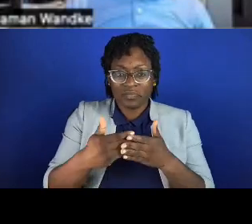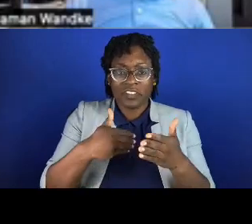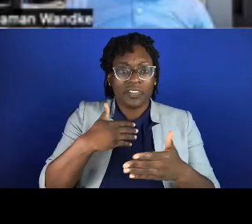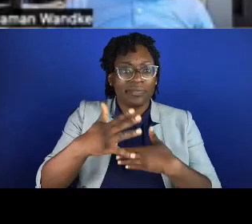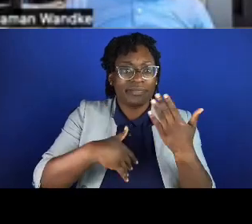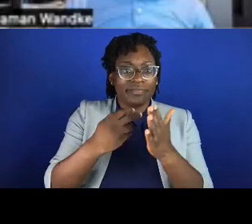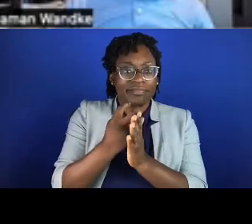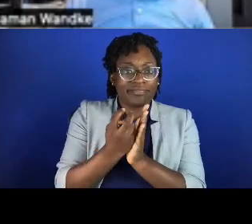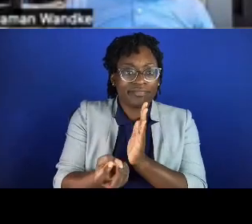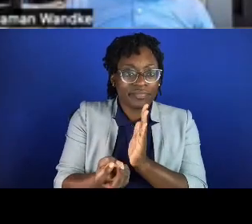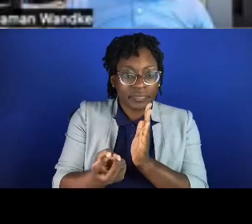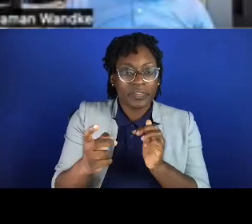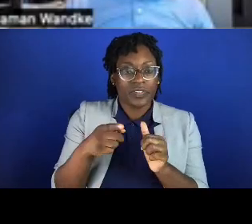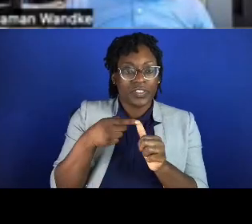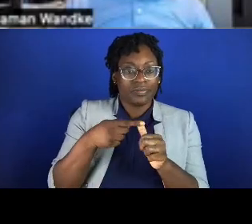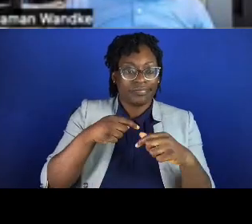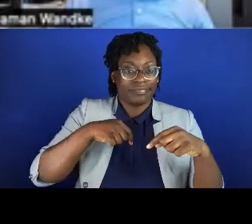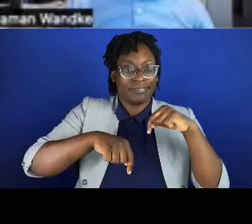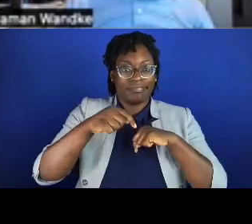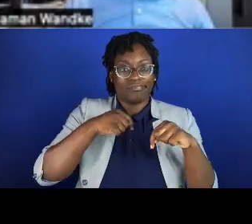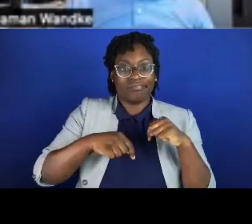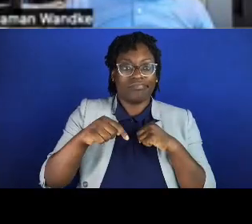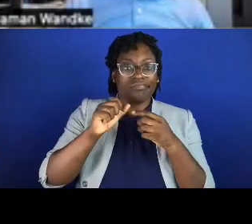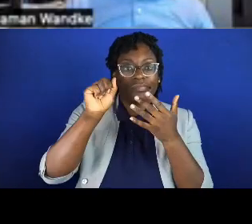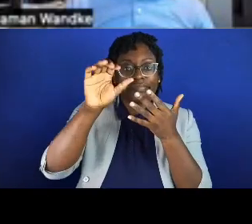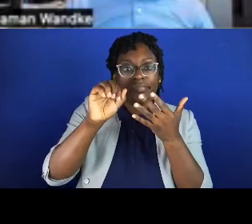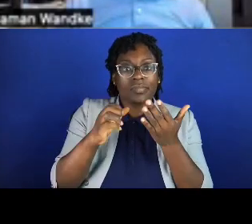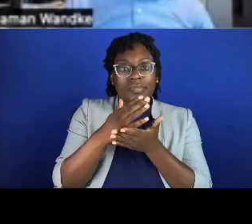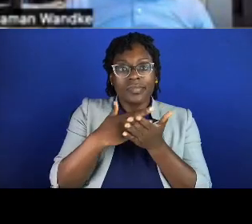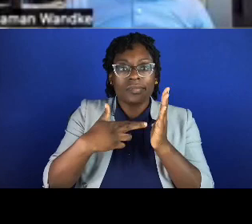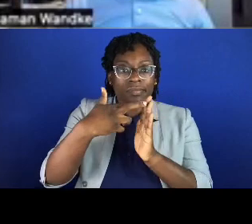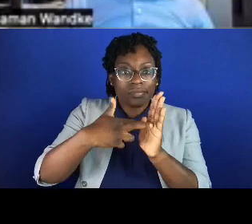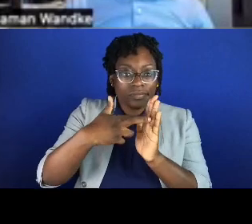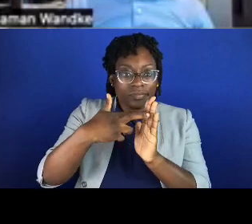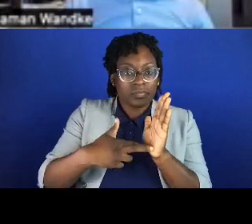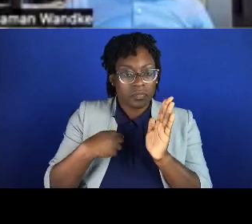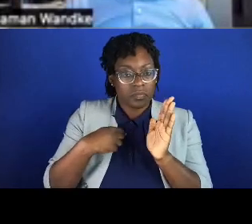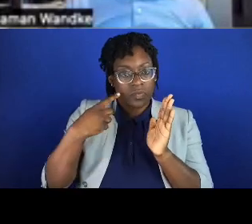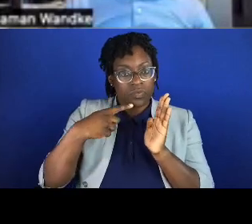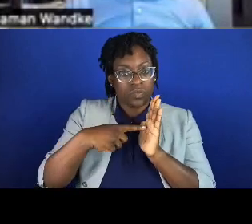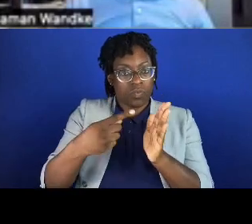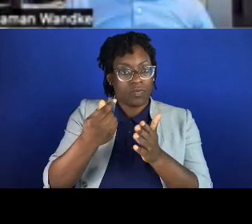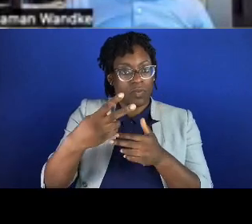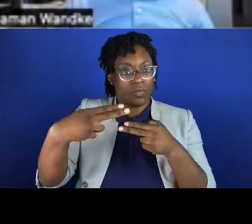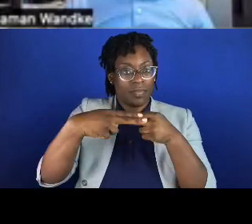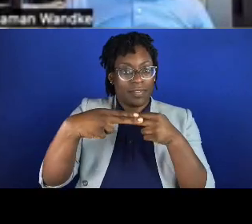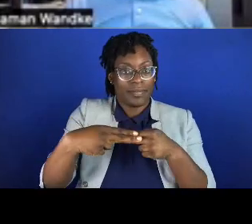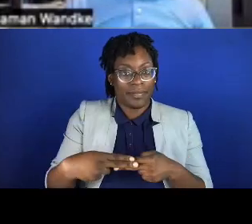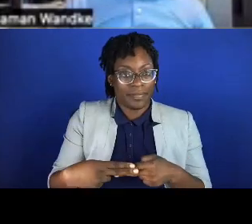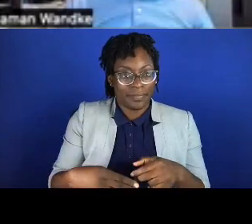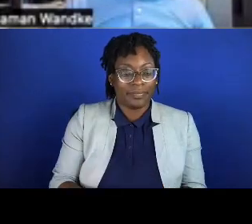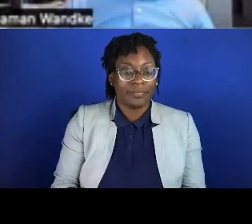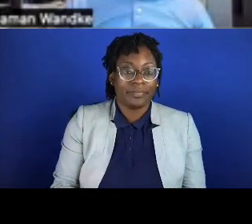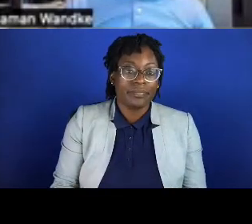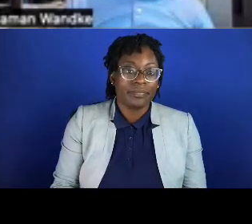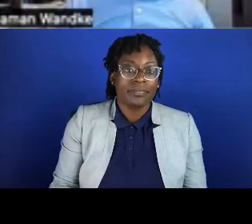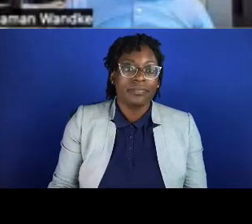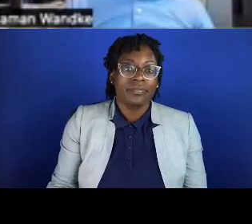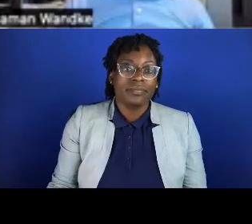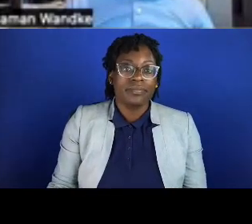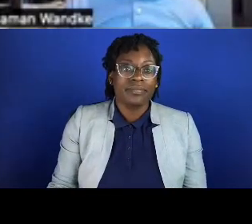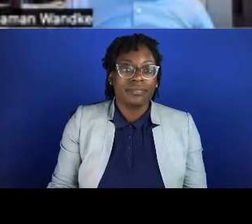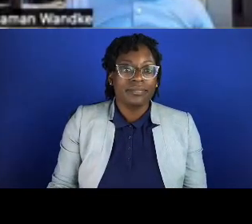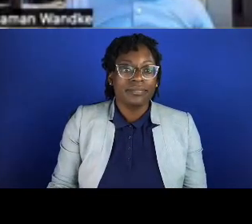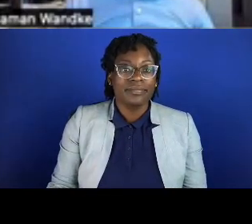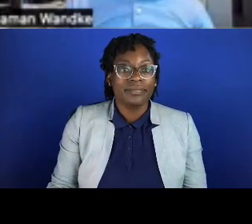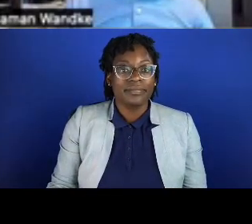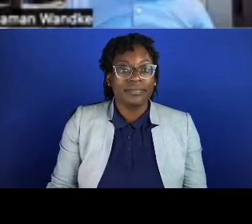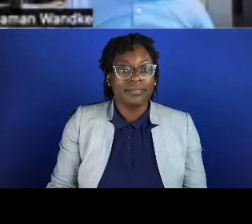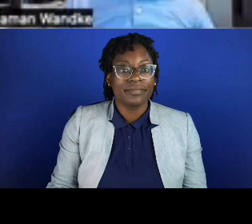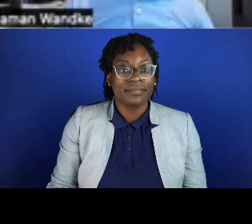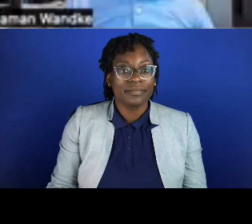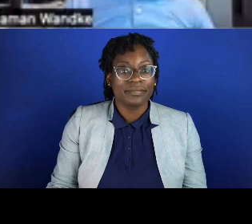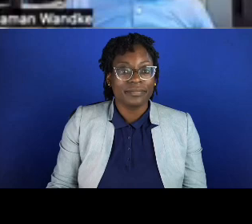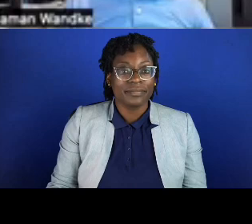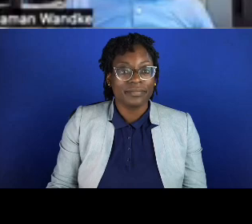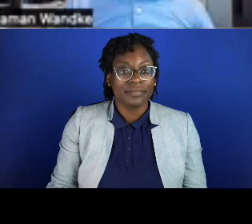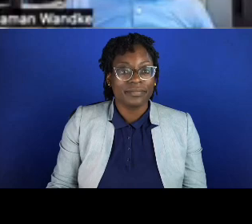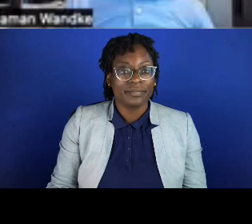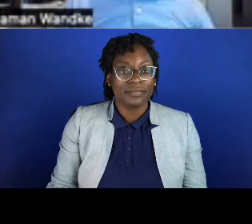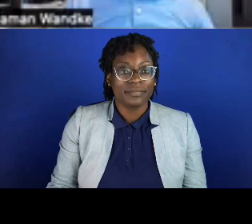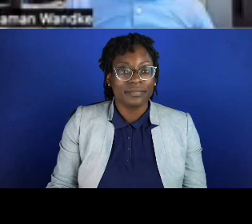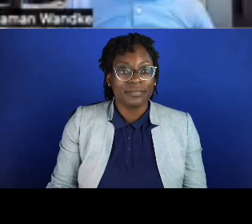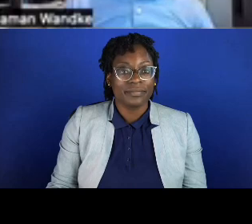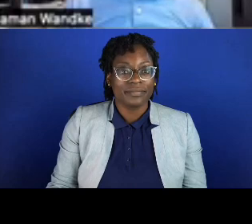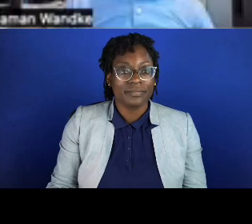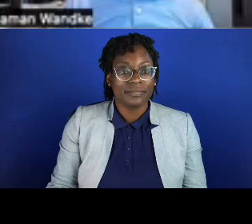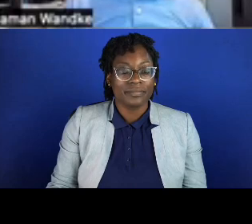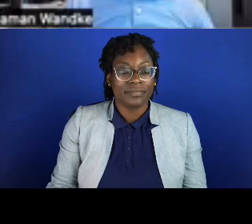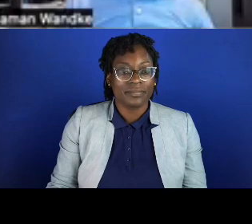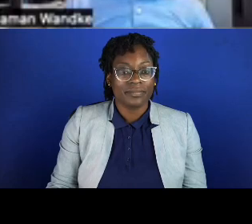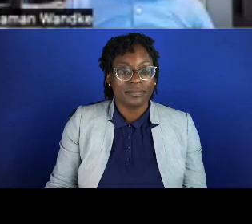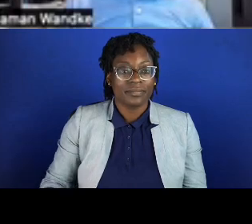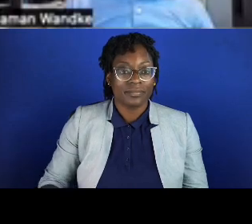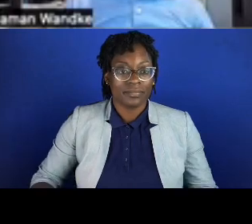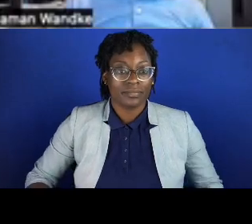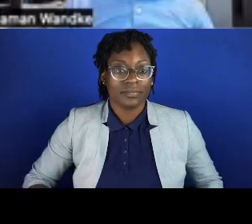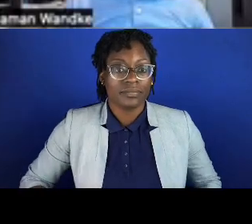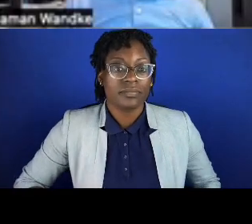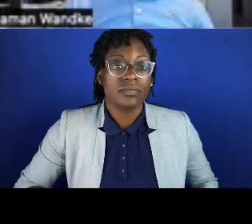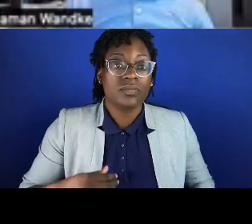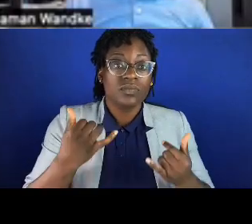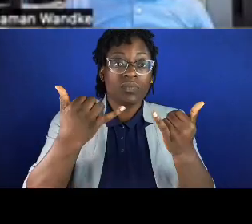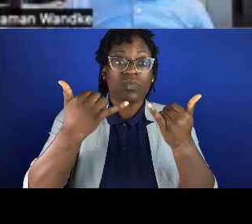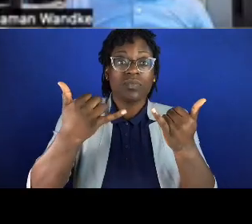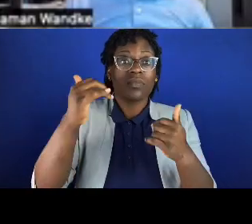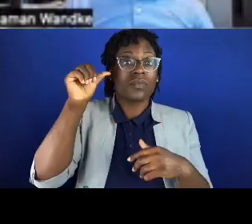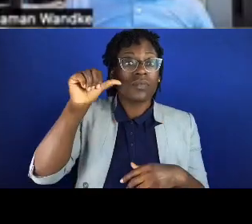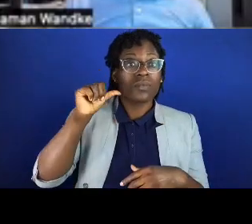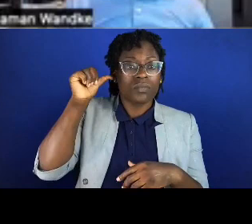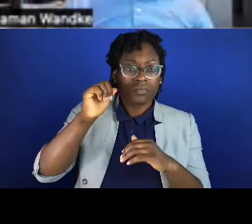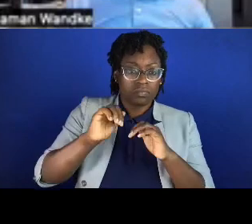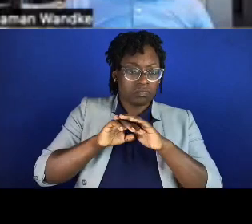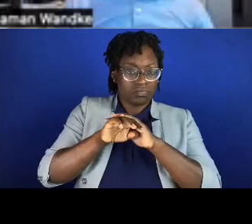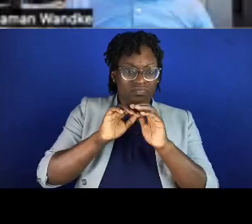Before we get started, I do want to run through some quick housekeeping slides.